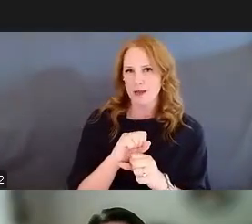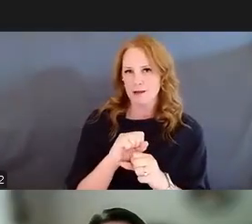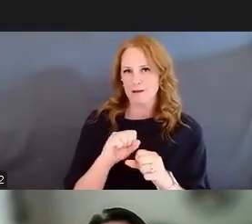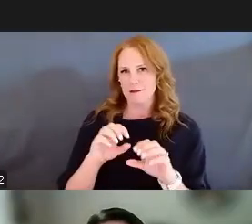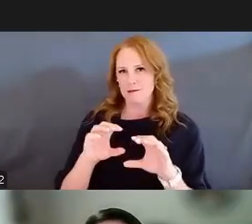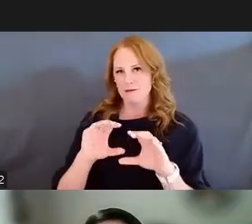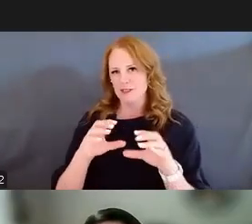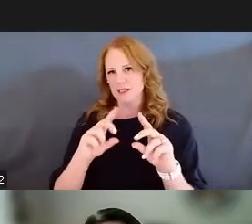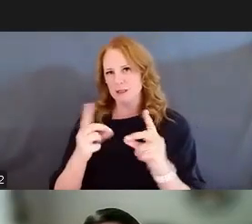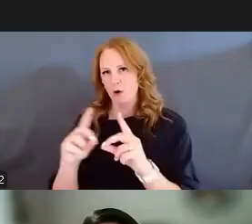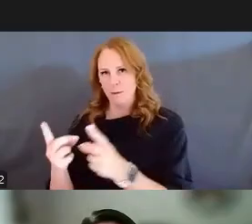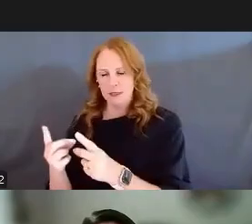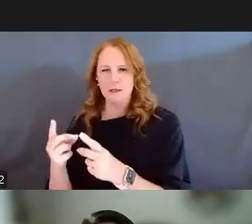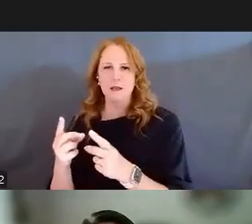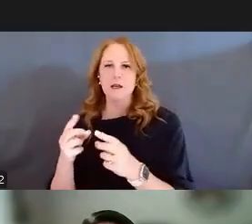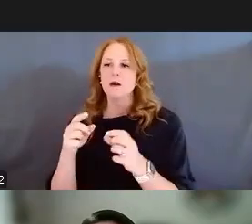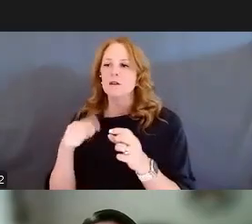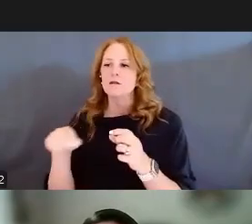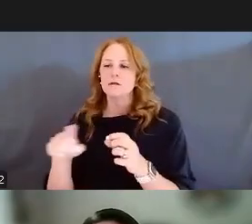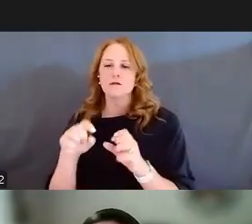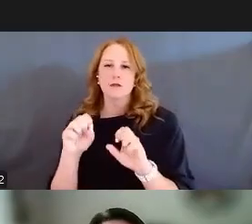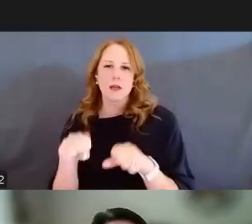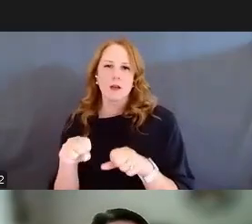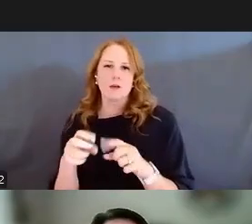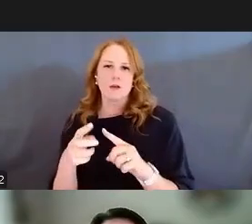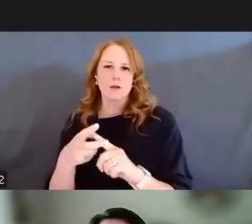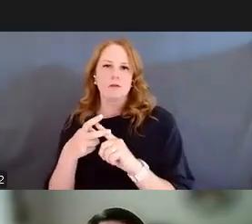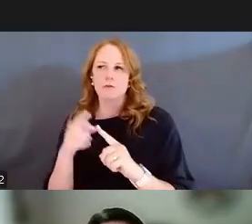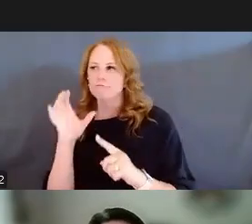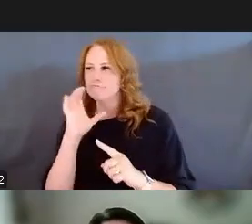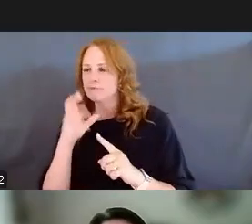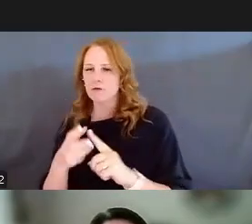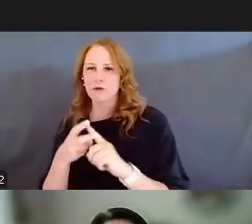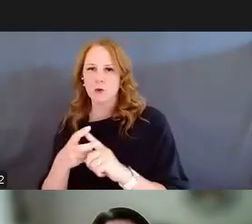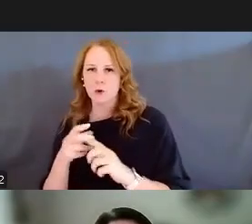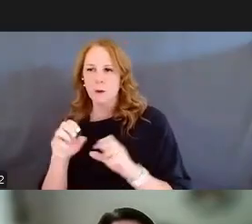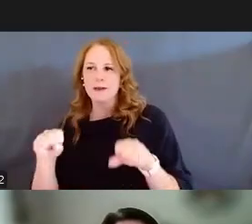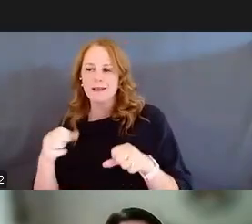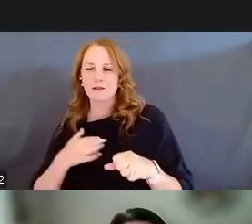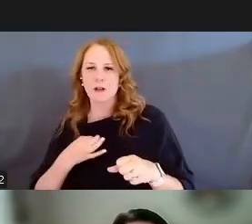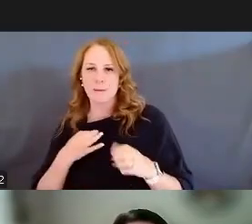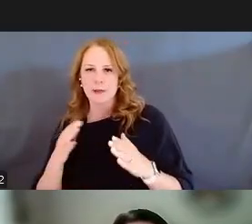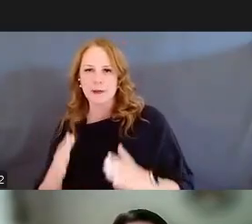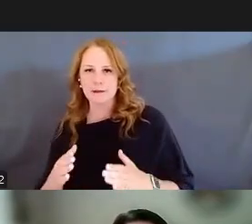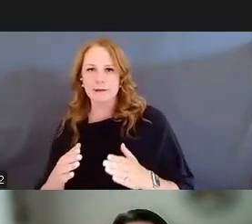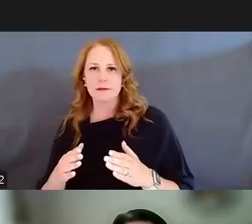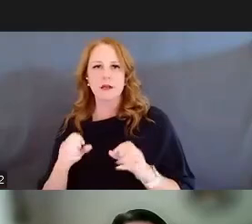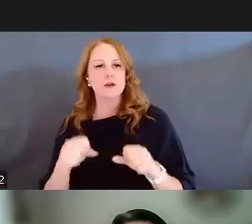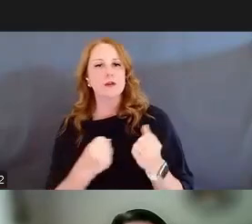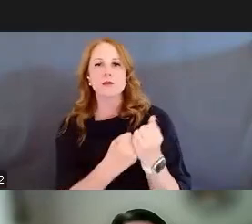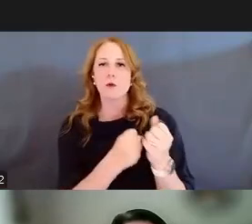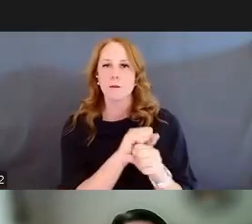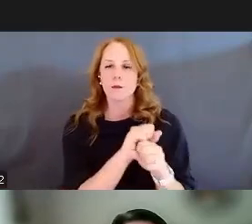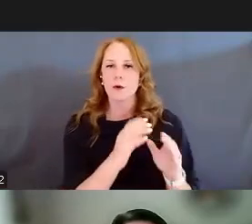source of recruiting um potential applicants supported employees over time. And then the